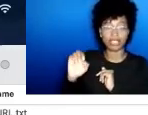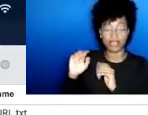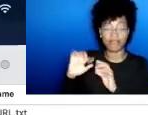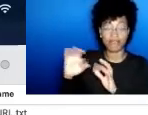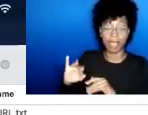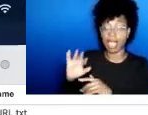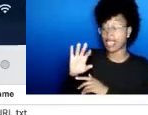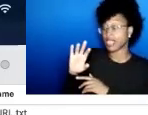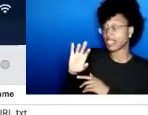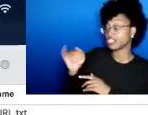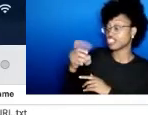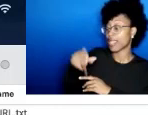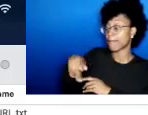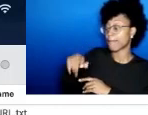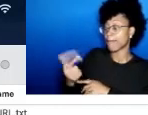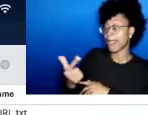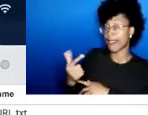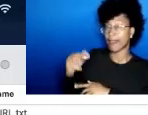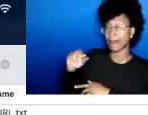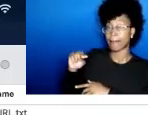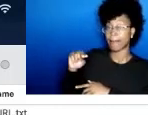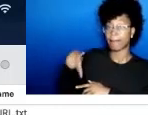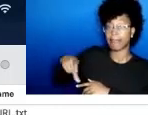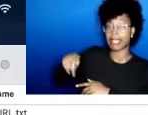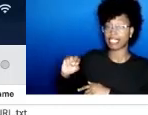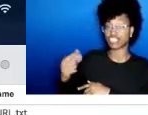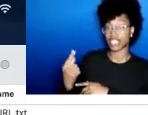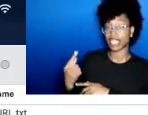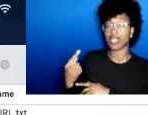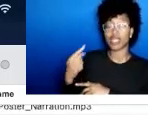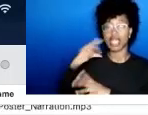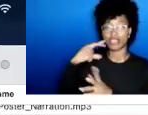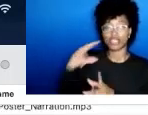07:02:58 up as images, because then they will expand like the other images that I showed